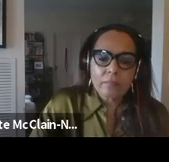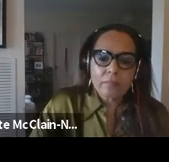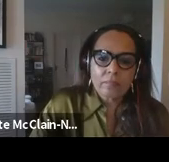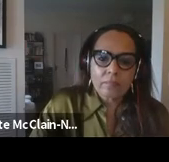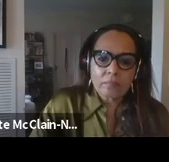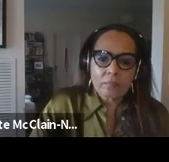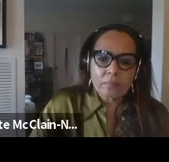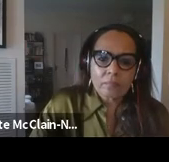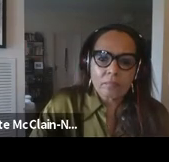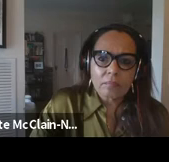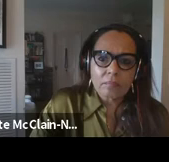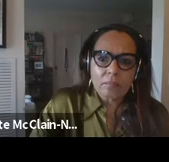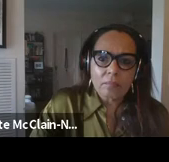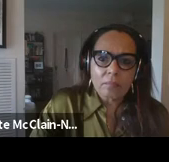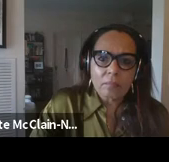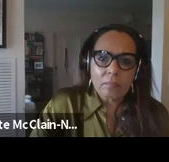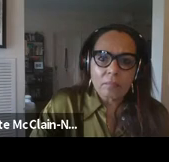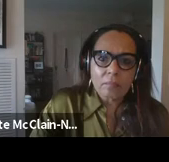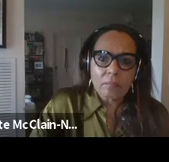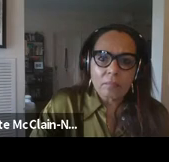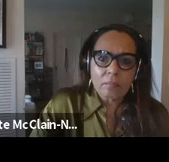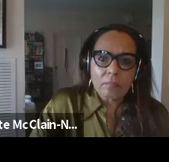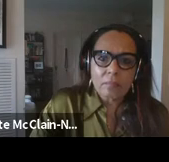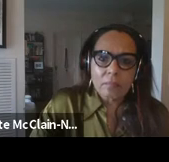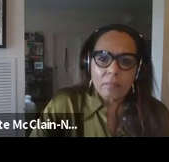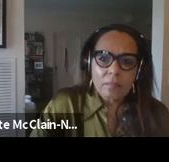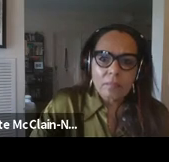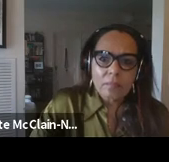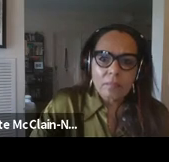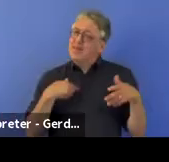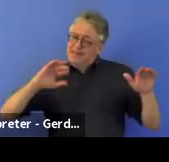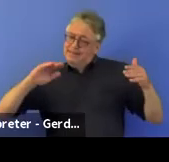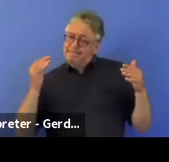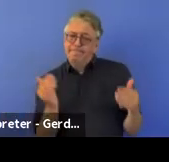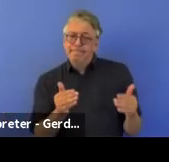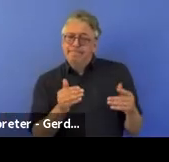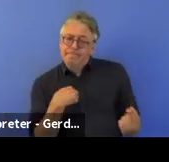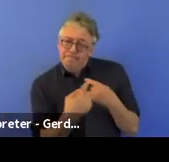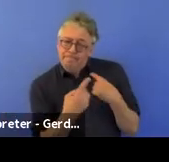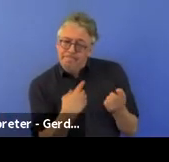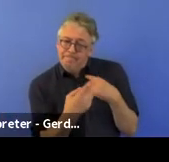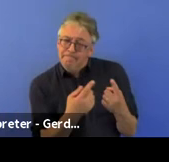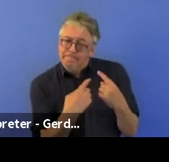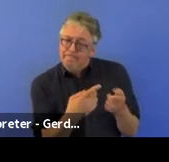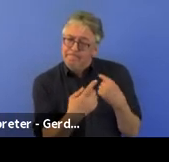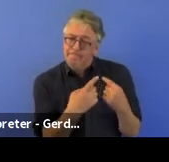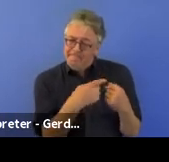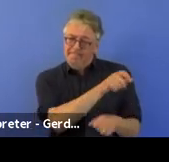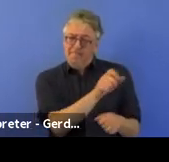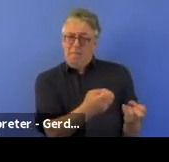goals. What governments decide to do now will impact the lives of millions of girls with disabilities. We talked to gender